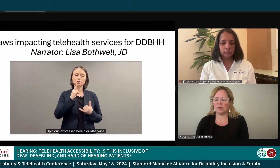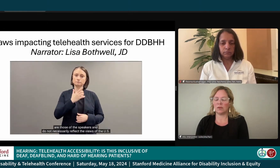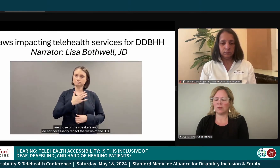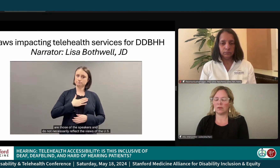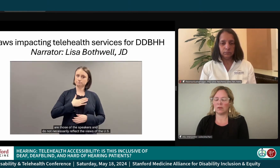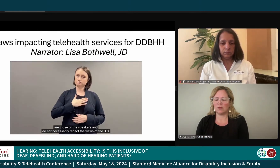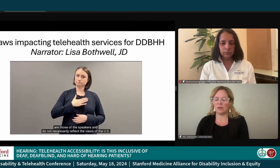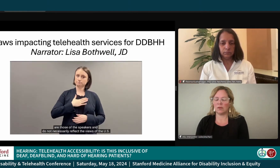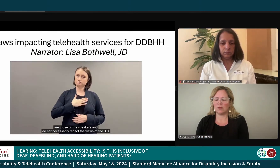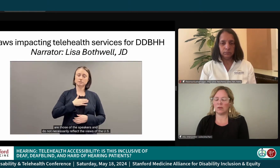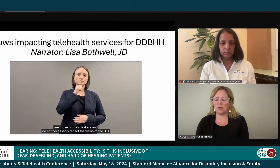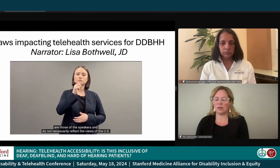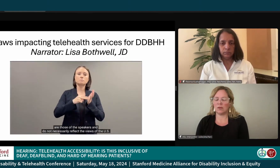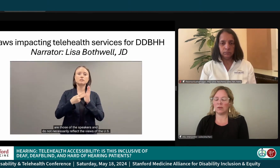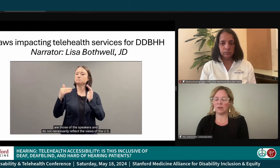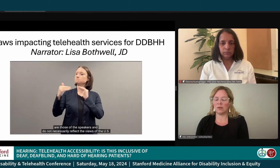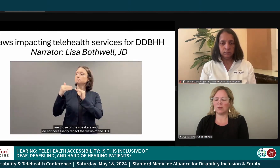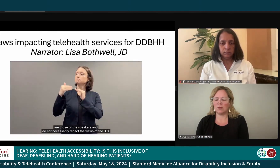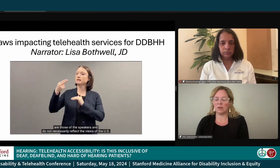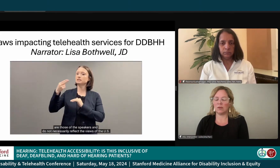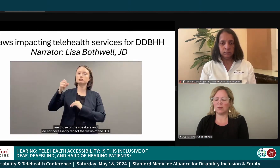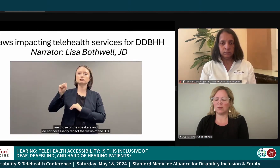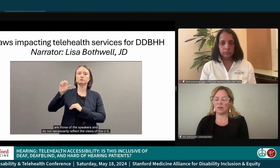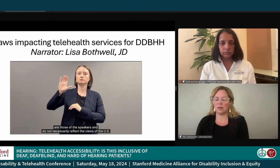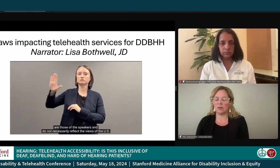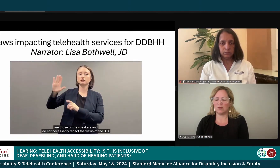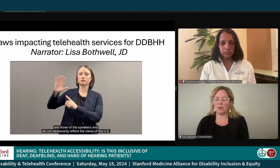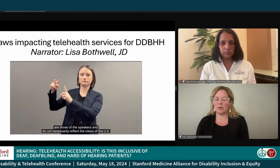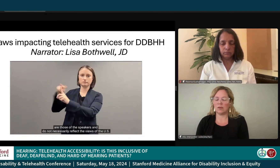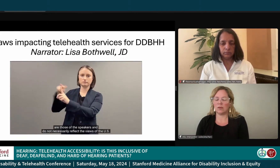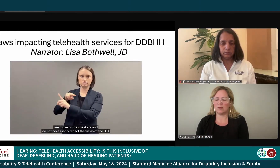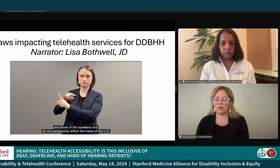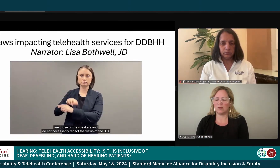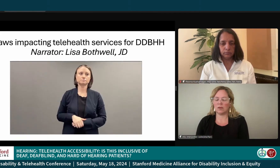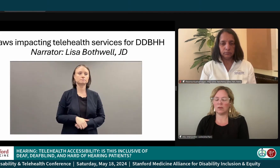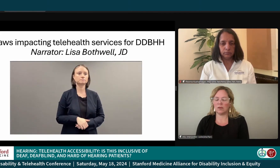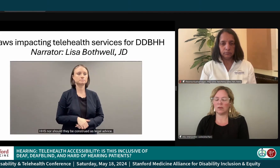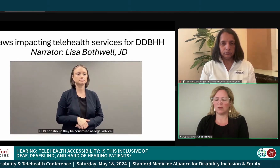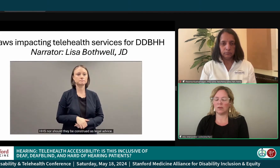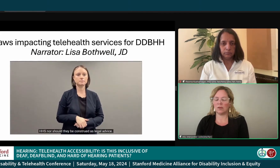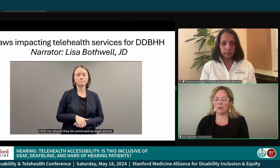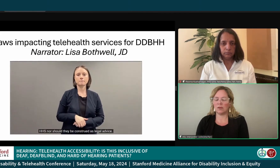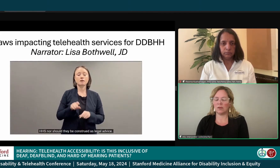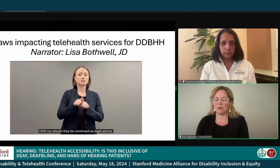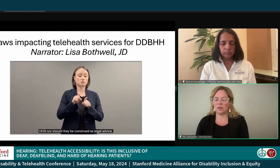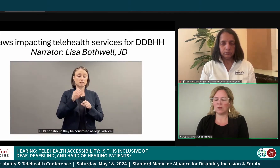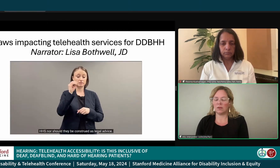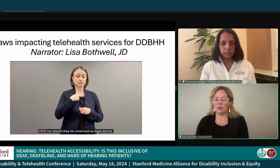expressed here wise are those of the speakers and not necessarily reflect the views, the HHS,